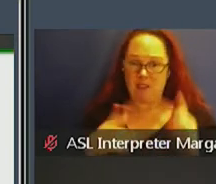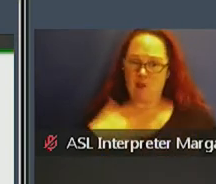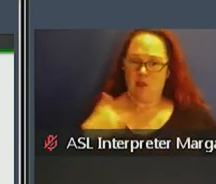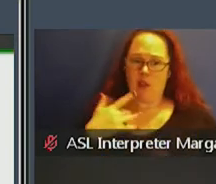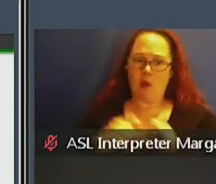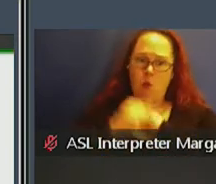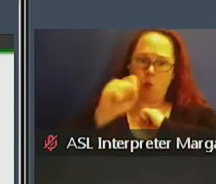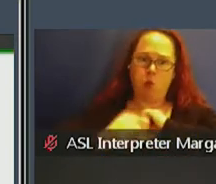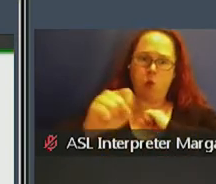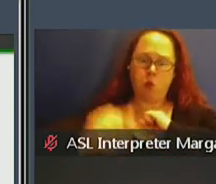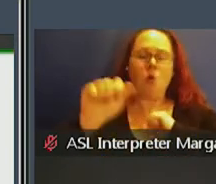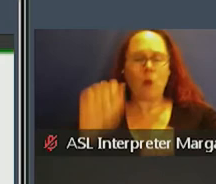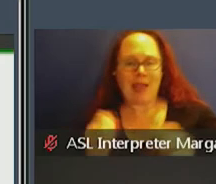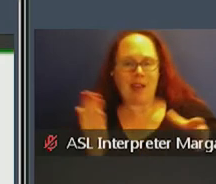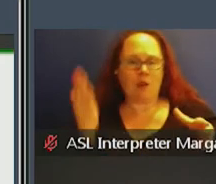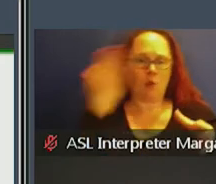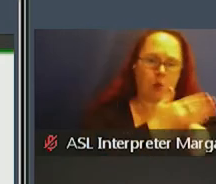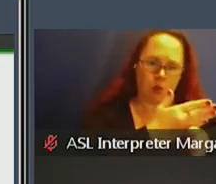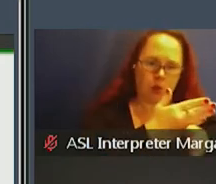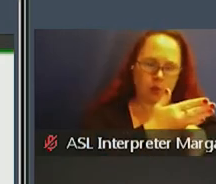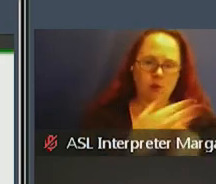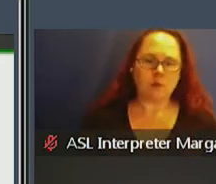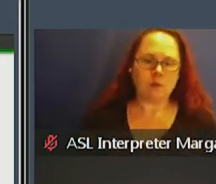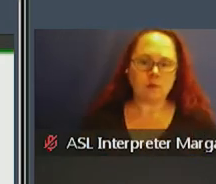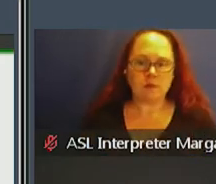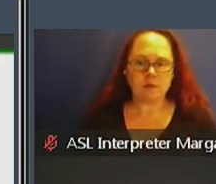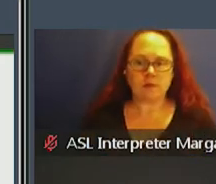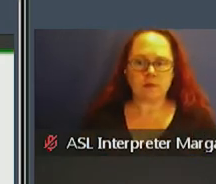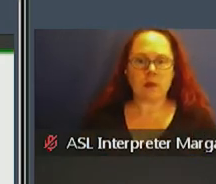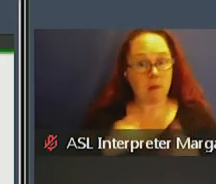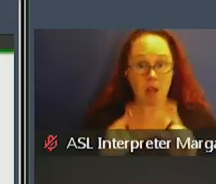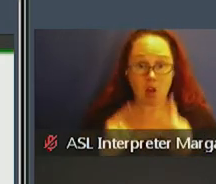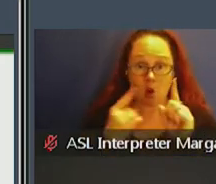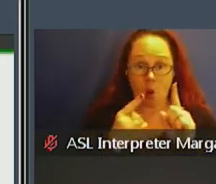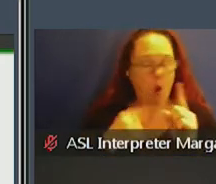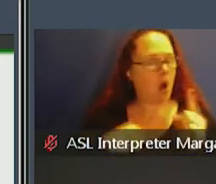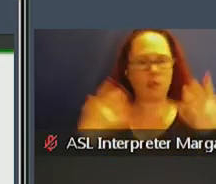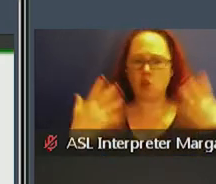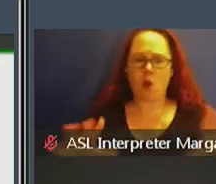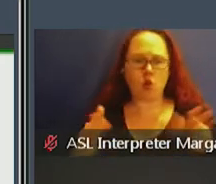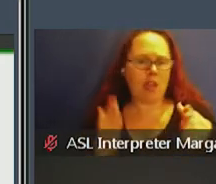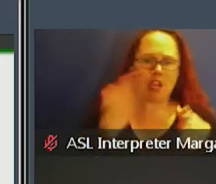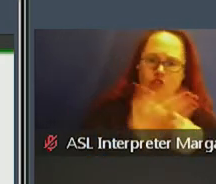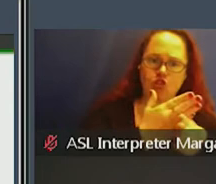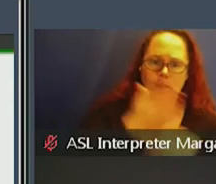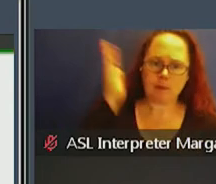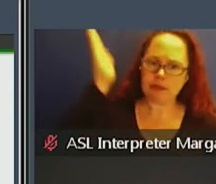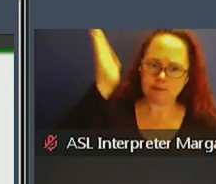And I can do that at any point. I am. My goal is not to do that because we want to give people the opportunity to say what they need to say,